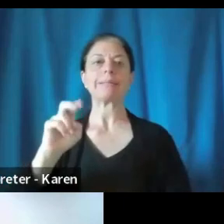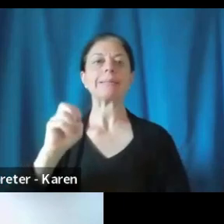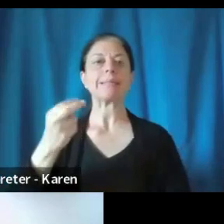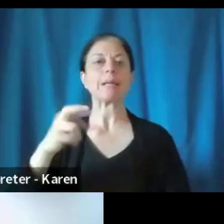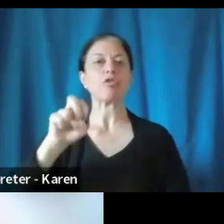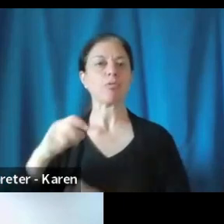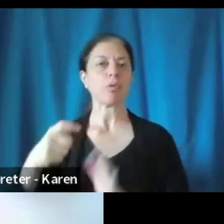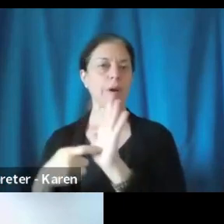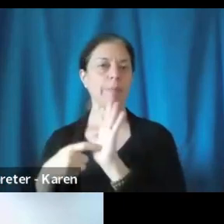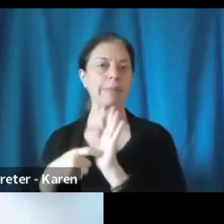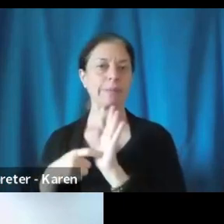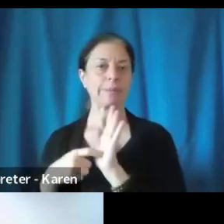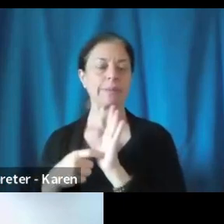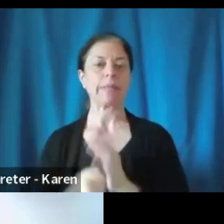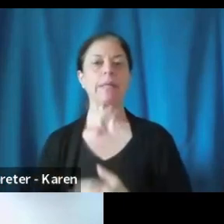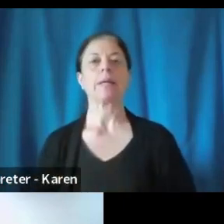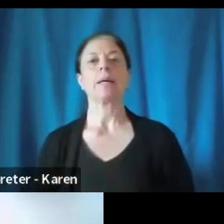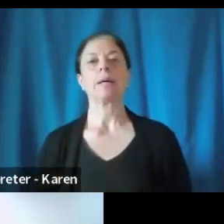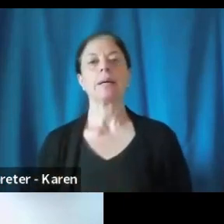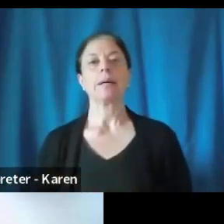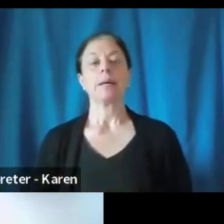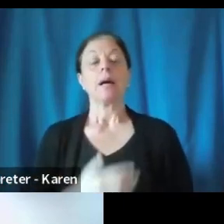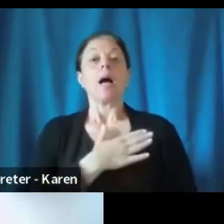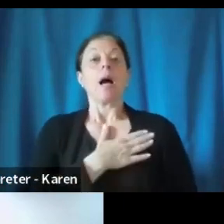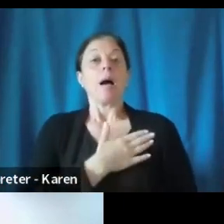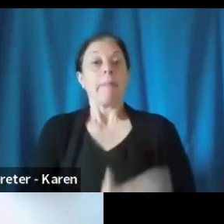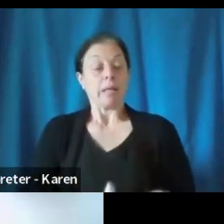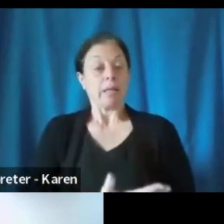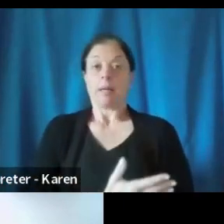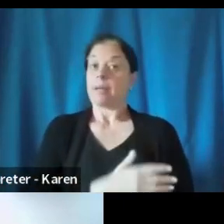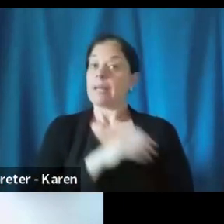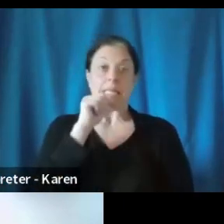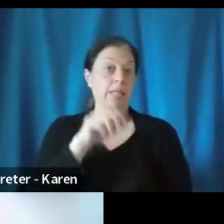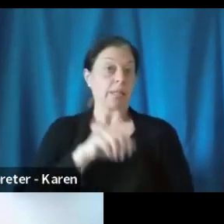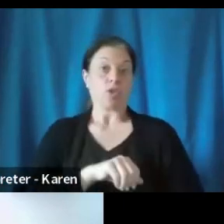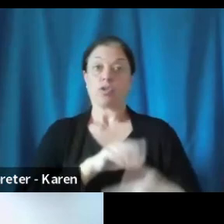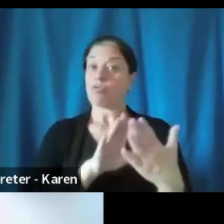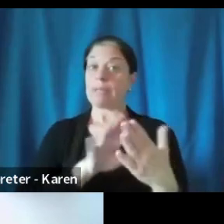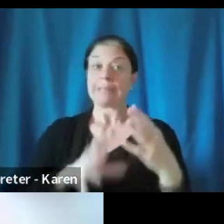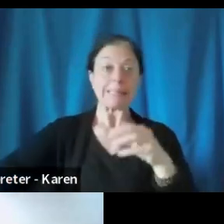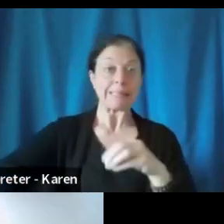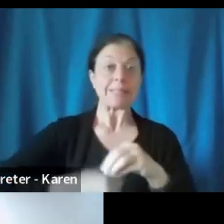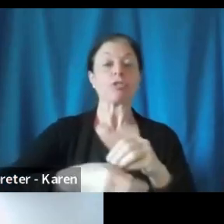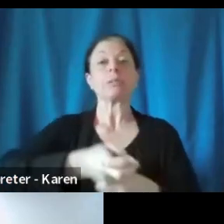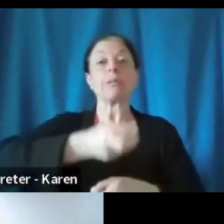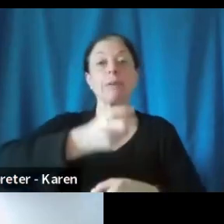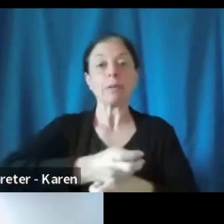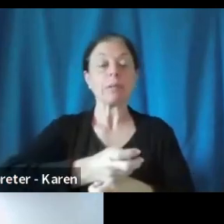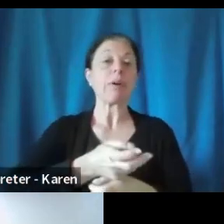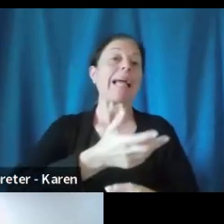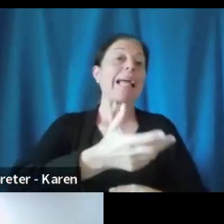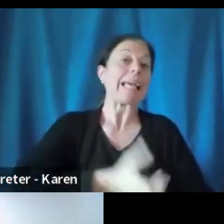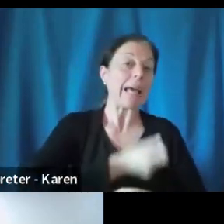as scholarship in their college promotion and tenure requirements.